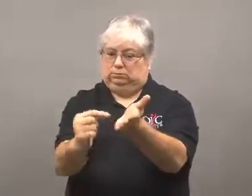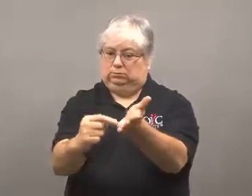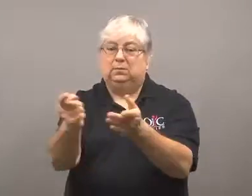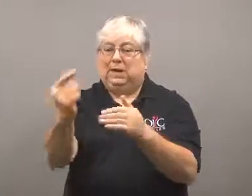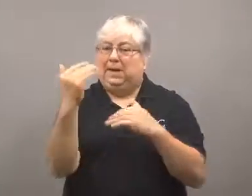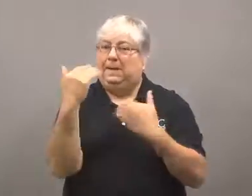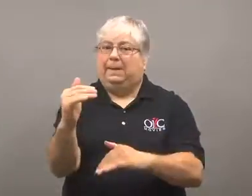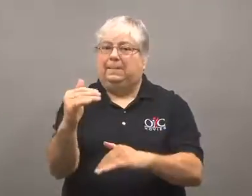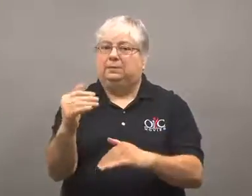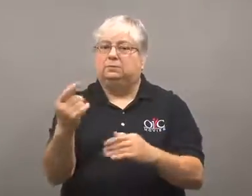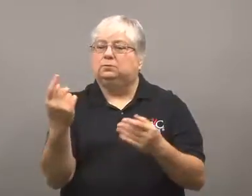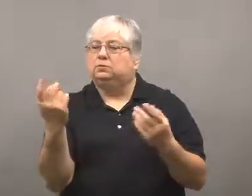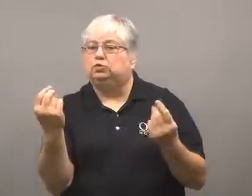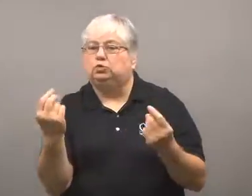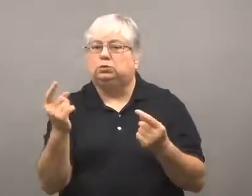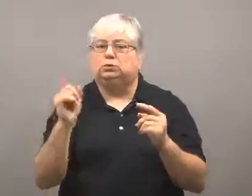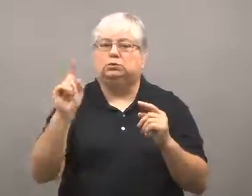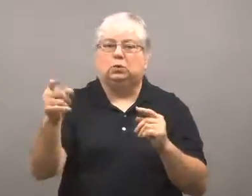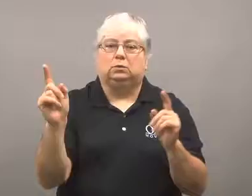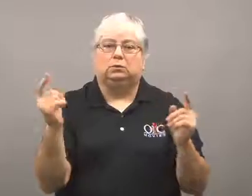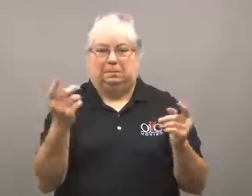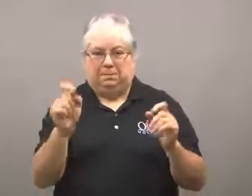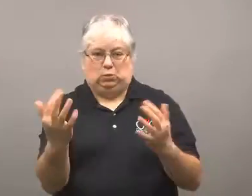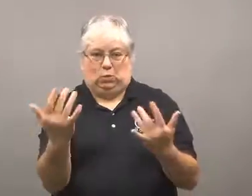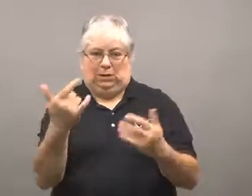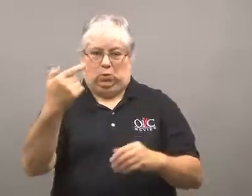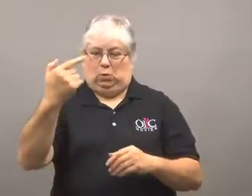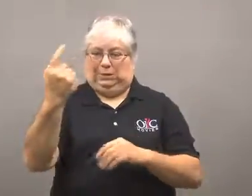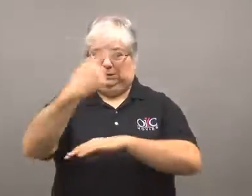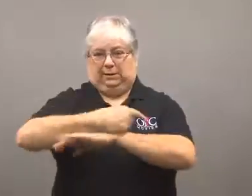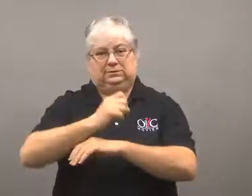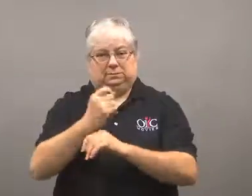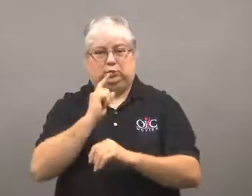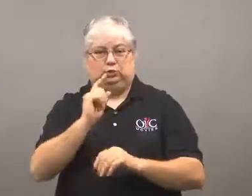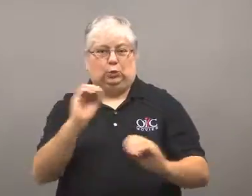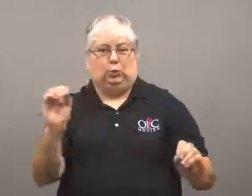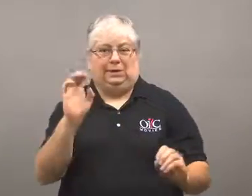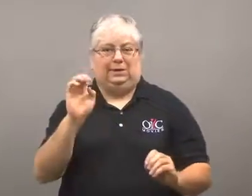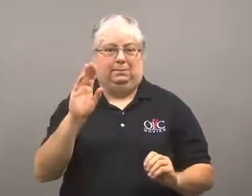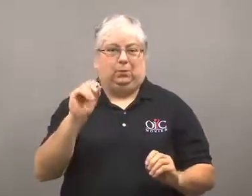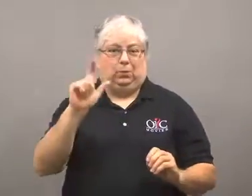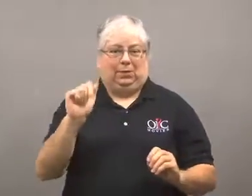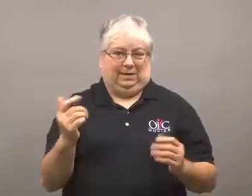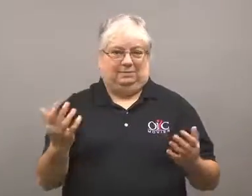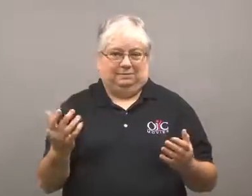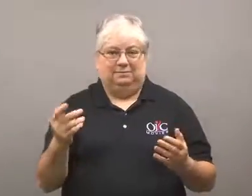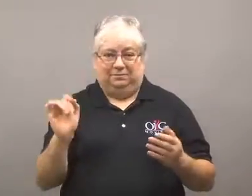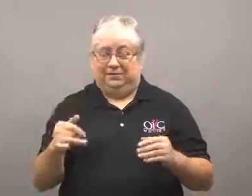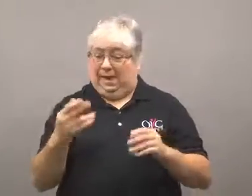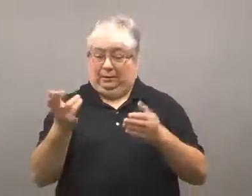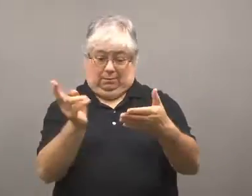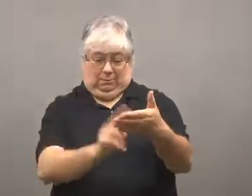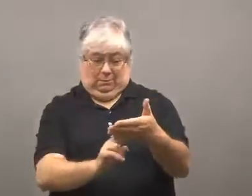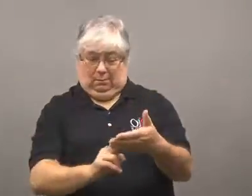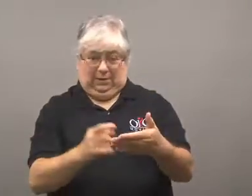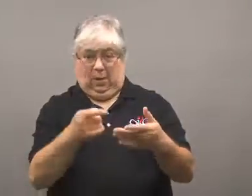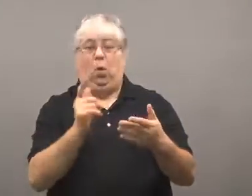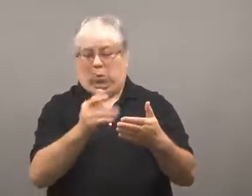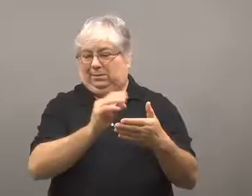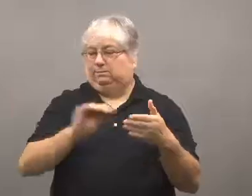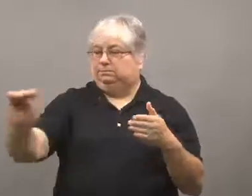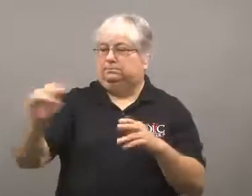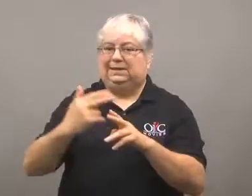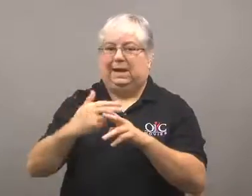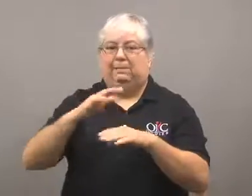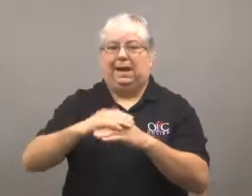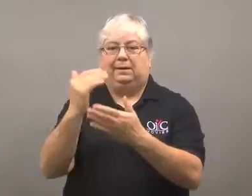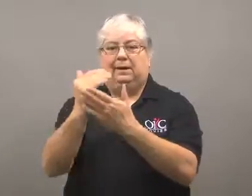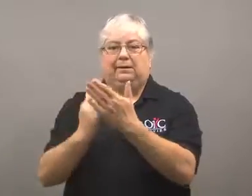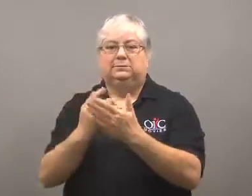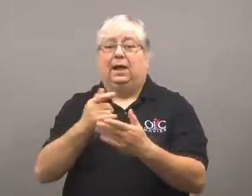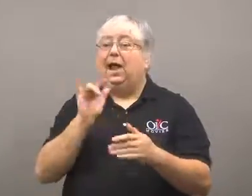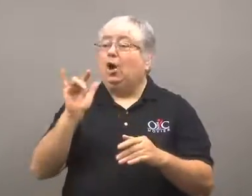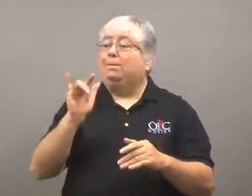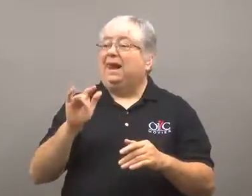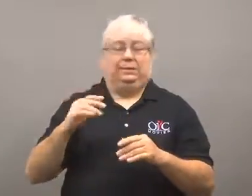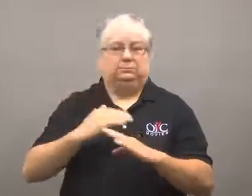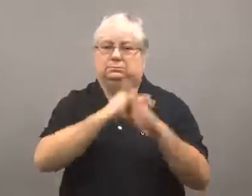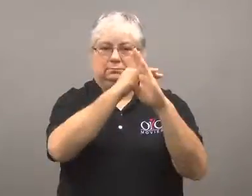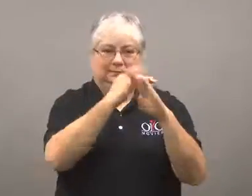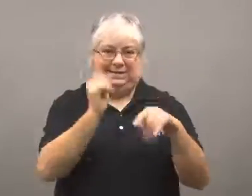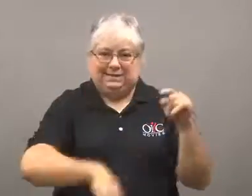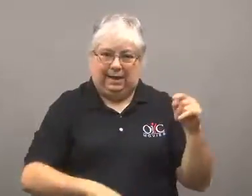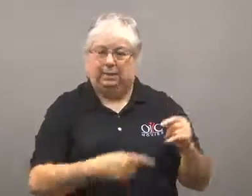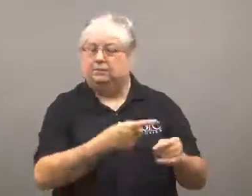They were limited in their activities for 21 days.